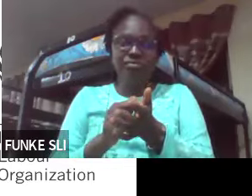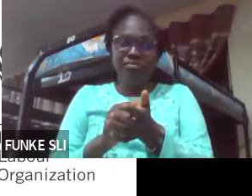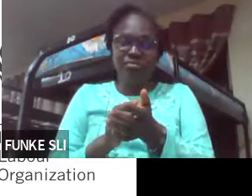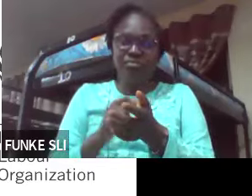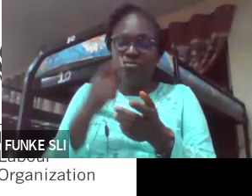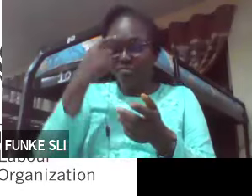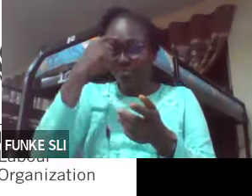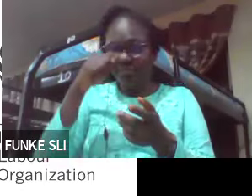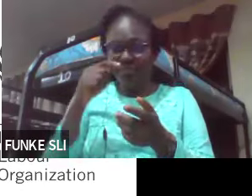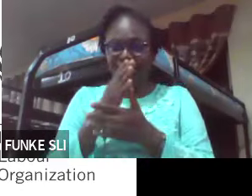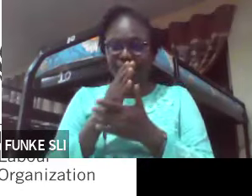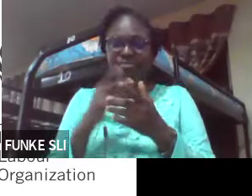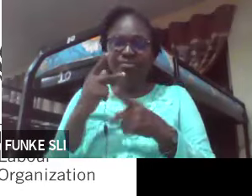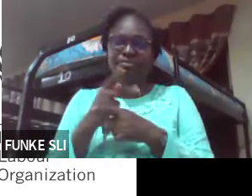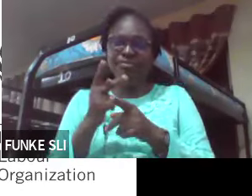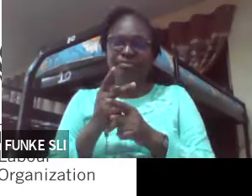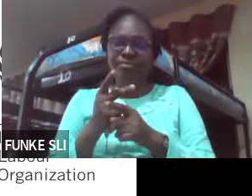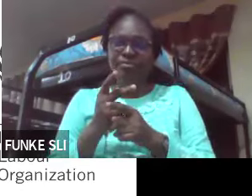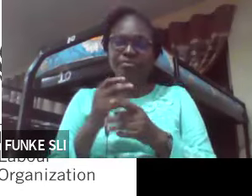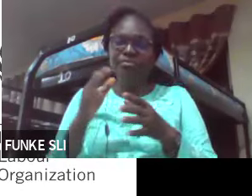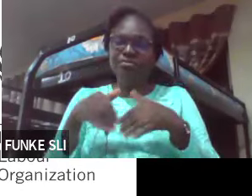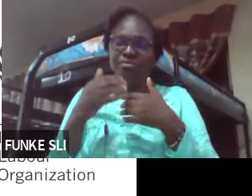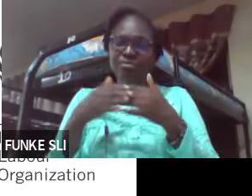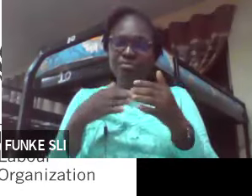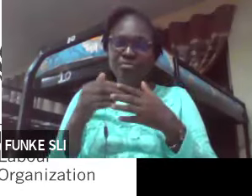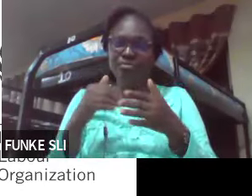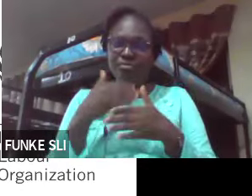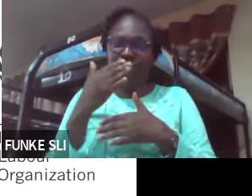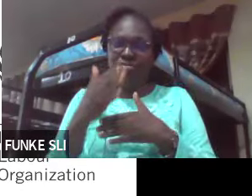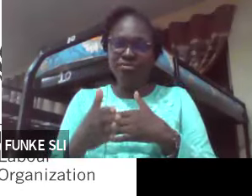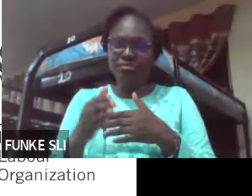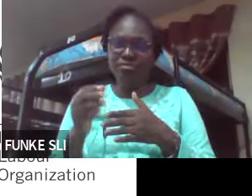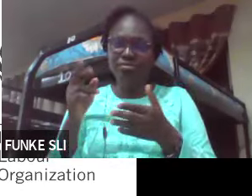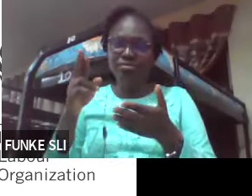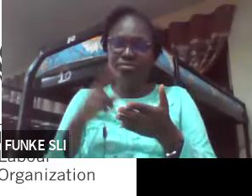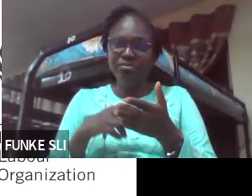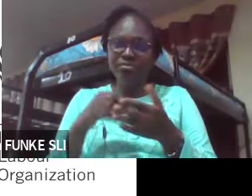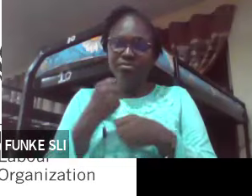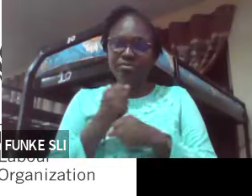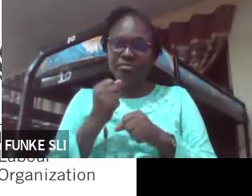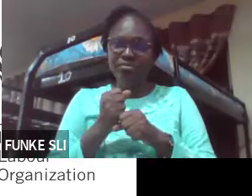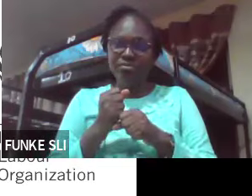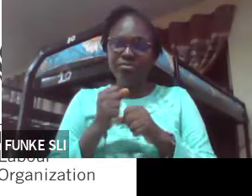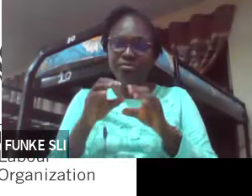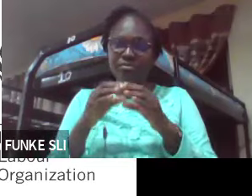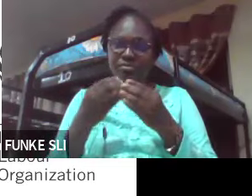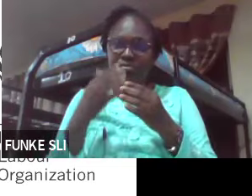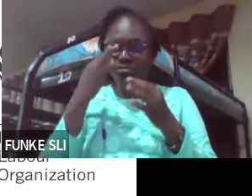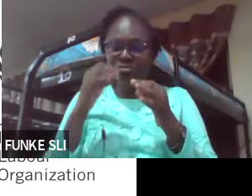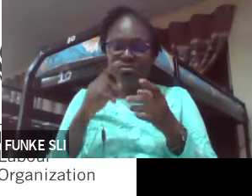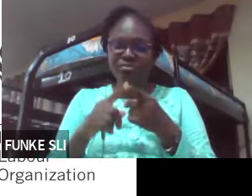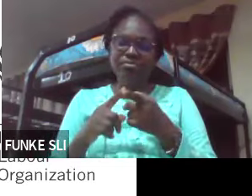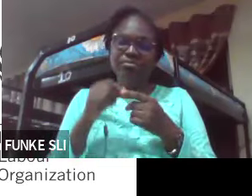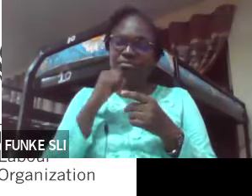Dotun Akinseinde: for some of their production. However, after his resignation, the organization made a decision not to use